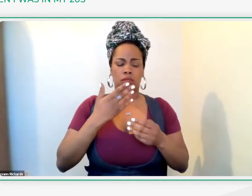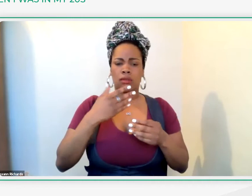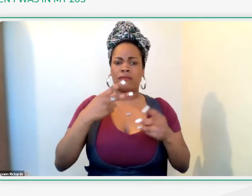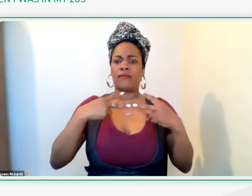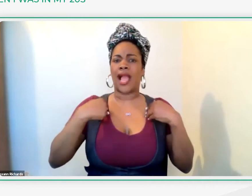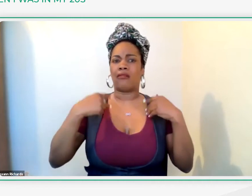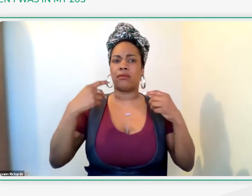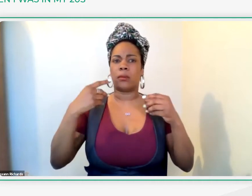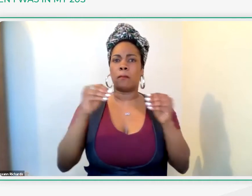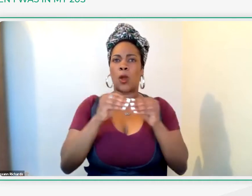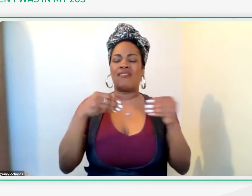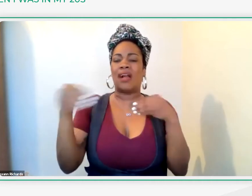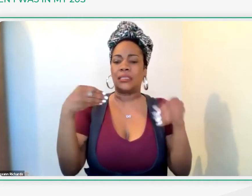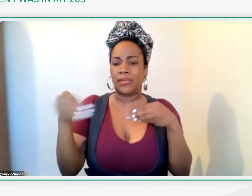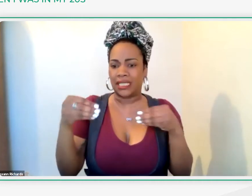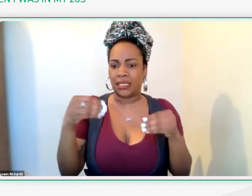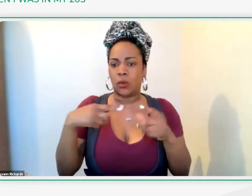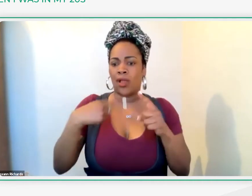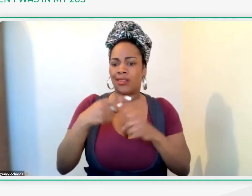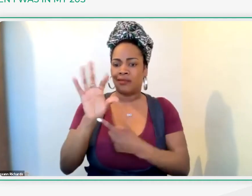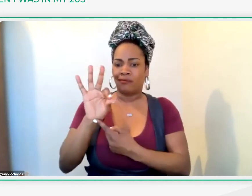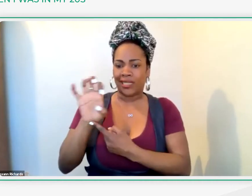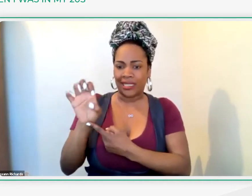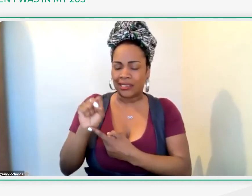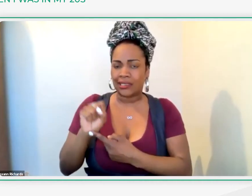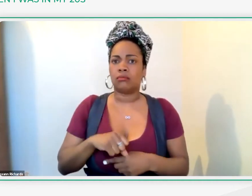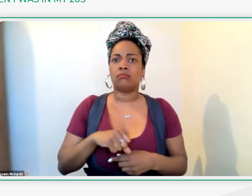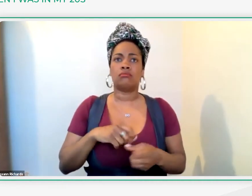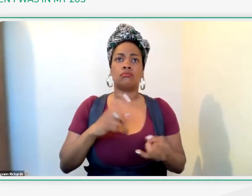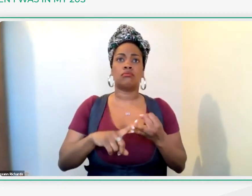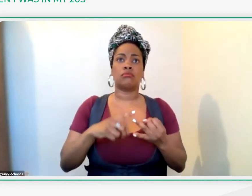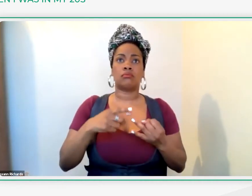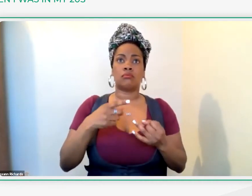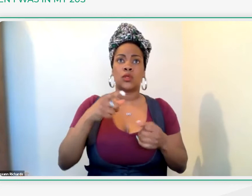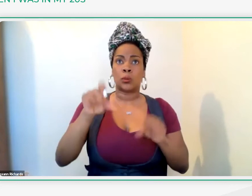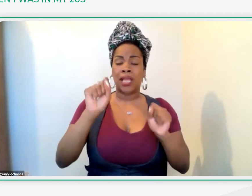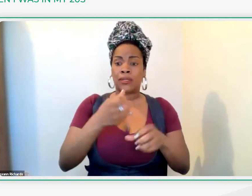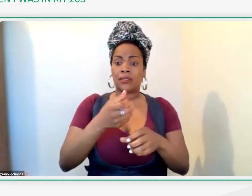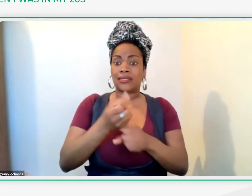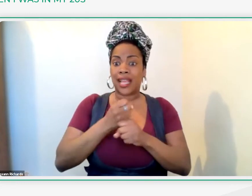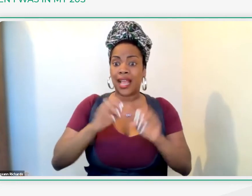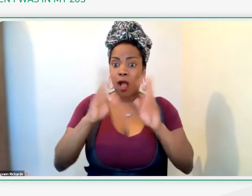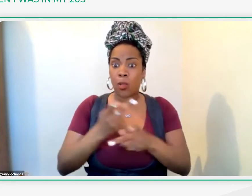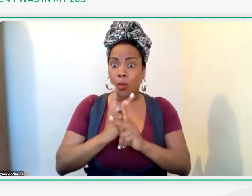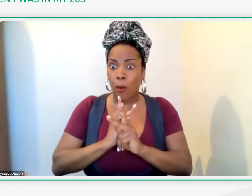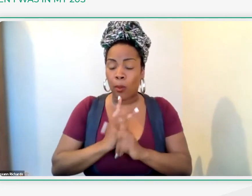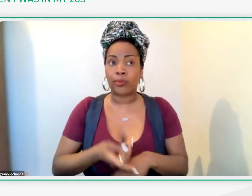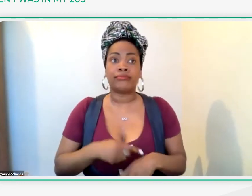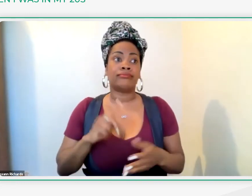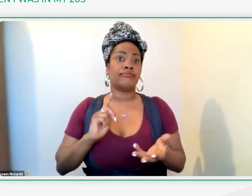I say that because credit unions have more flexibility with fees.